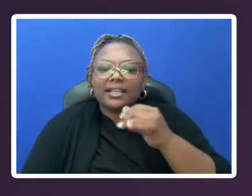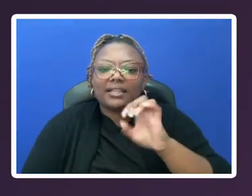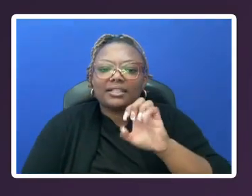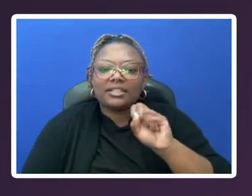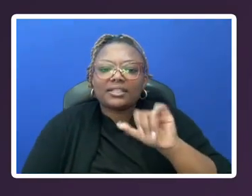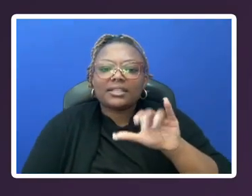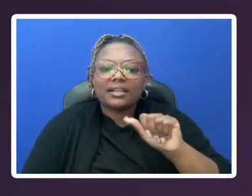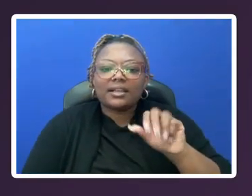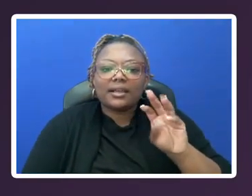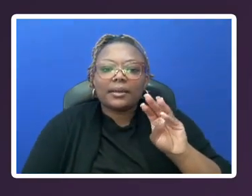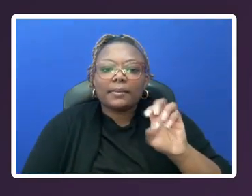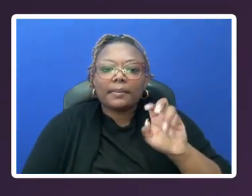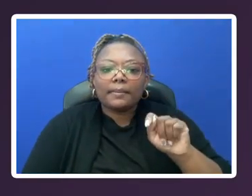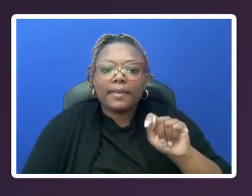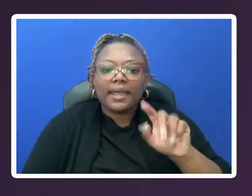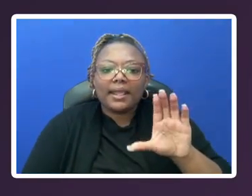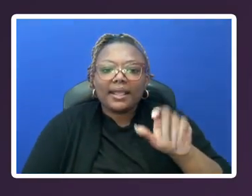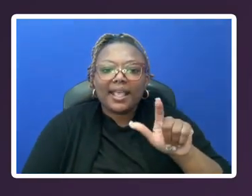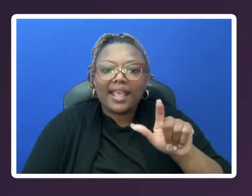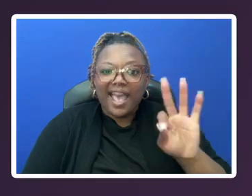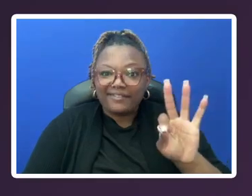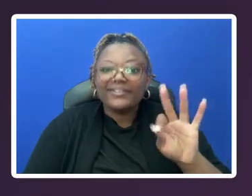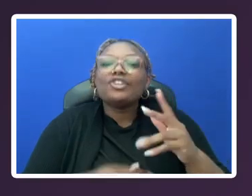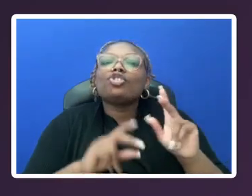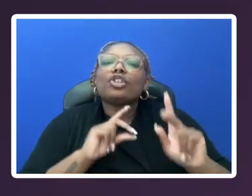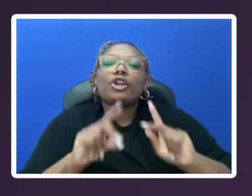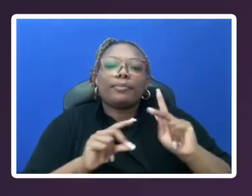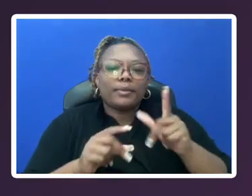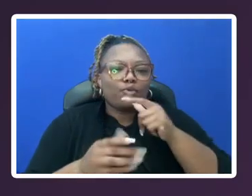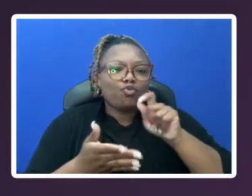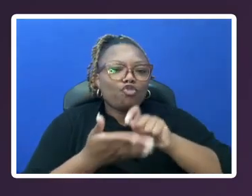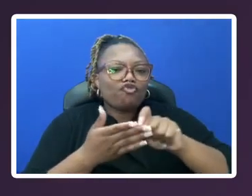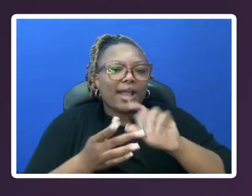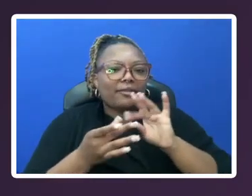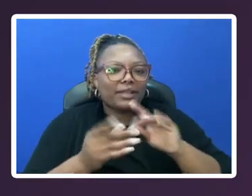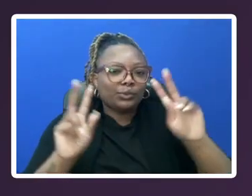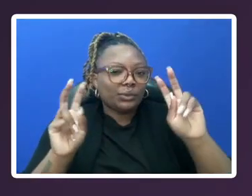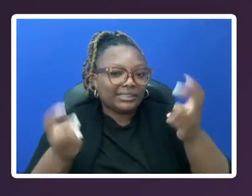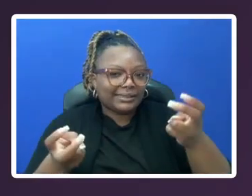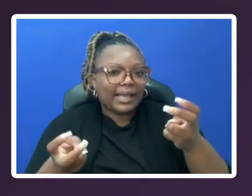this. So, there are people writing about this and, you know -- so, you can kind of understand